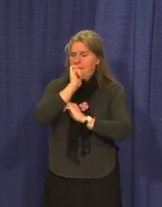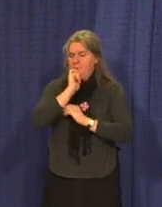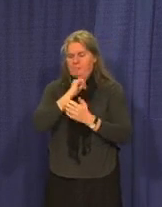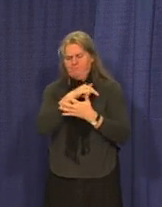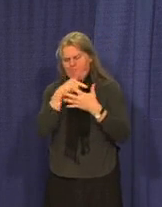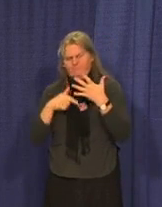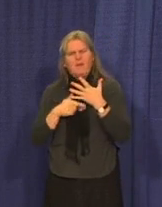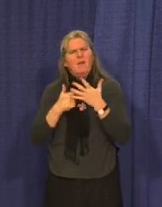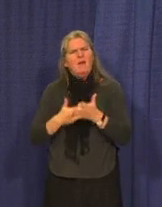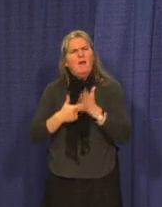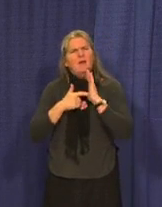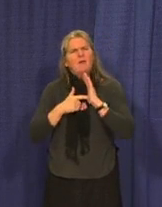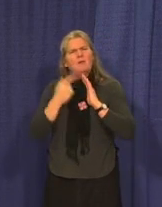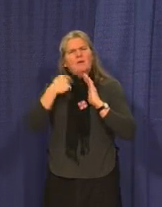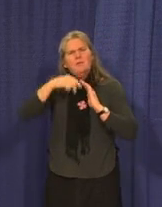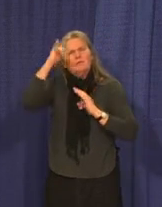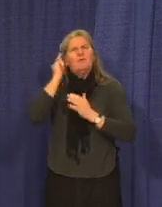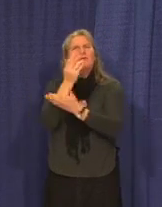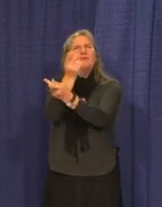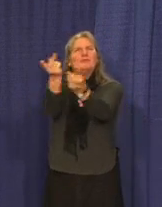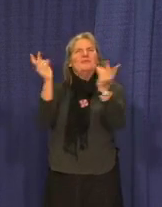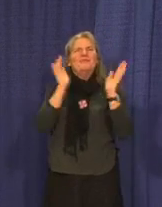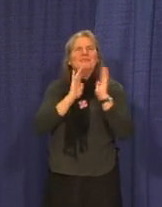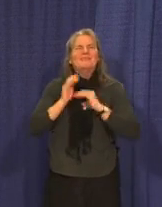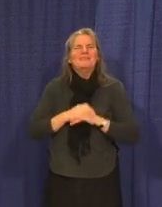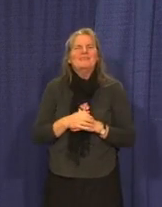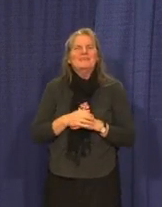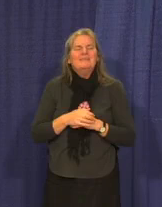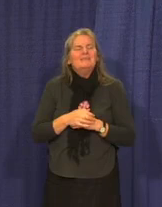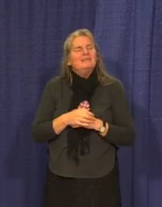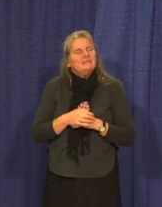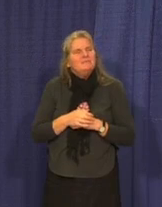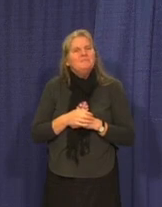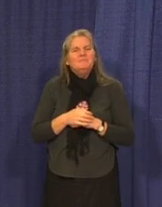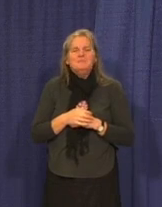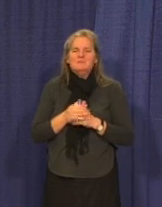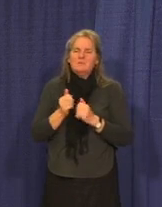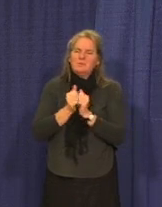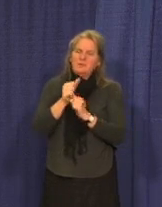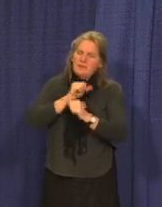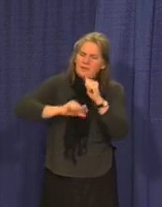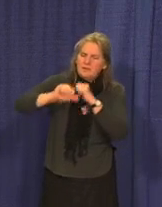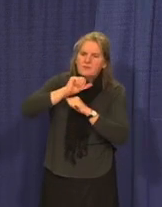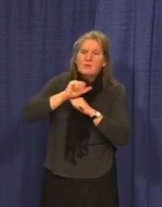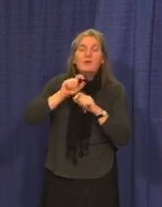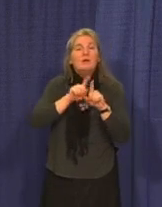Being kind, respectful, and patient, those are essential qualities of Yukoners and when we are dealing with each other